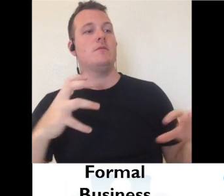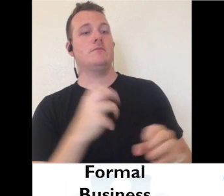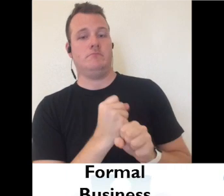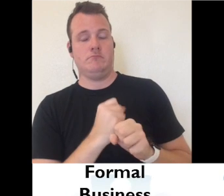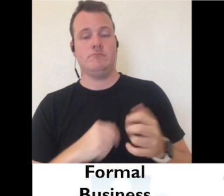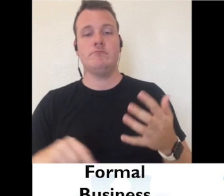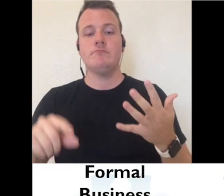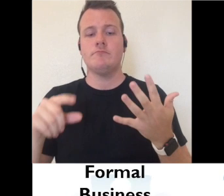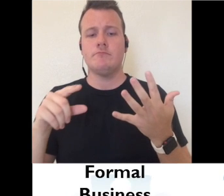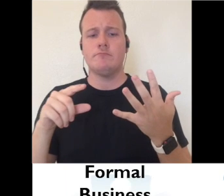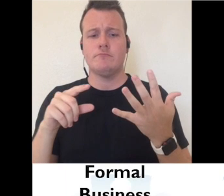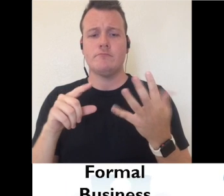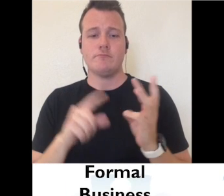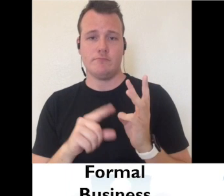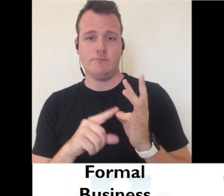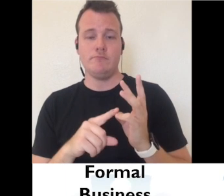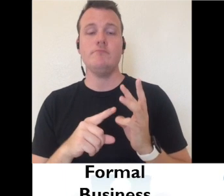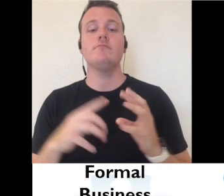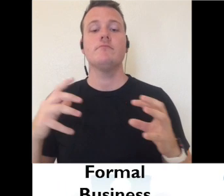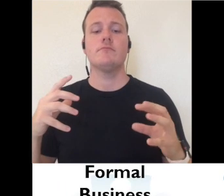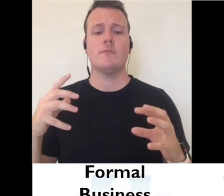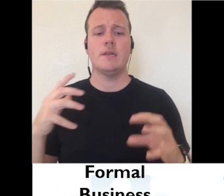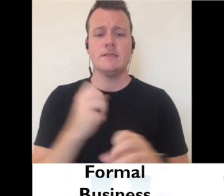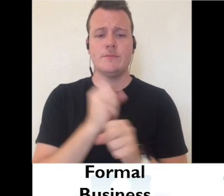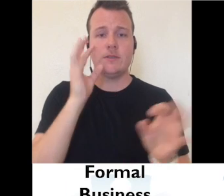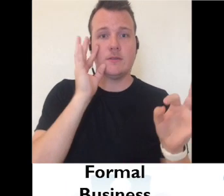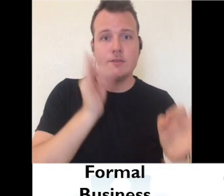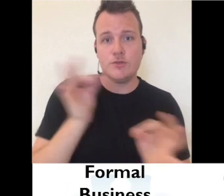Now the interesting thing about a business and executive summary is it's